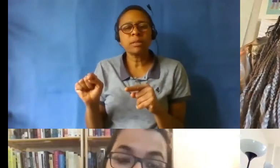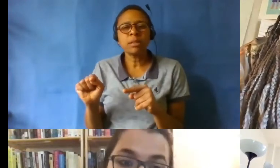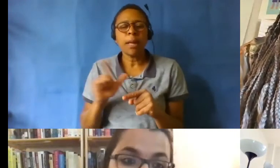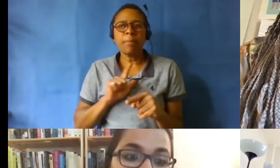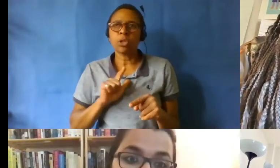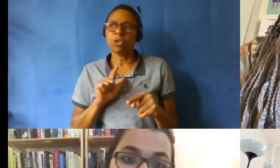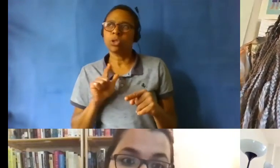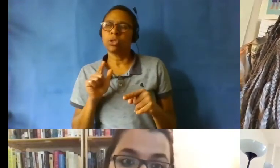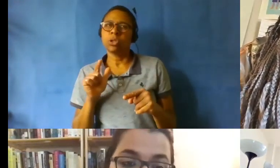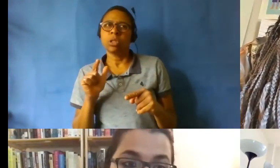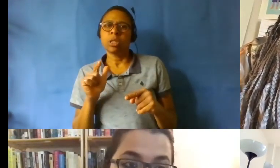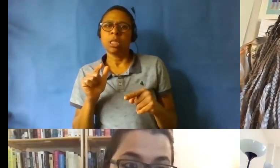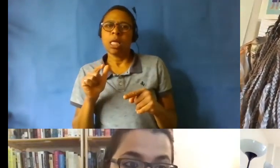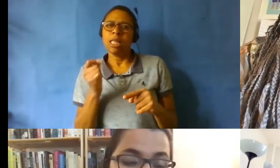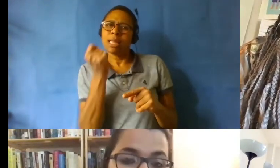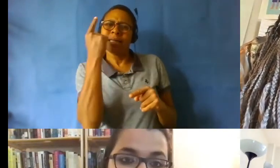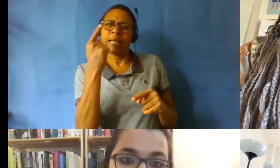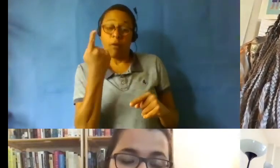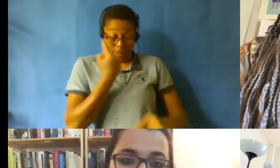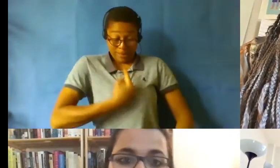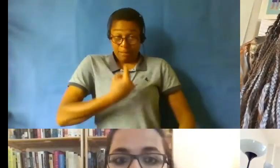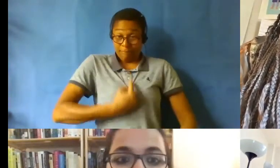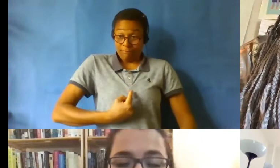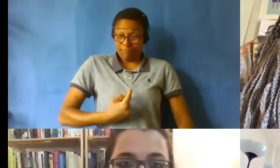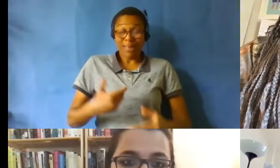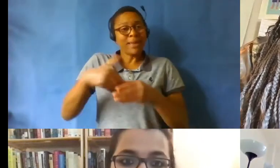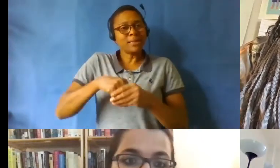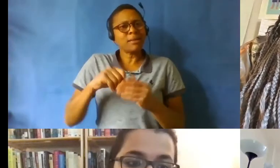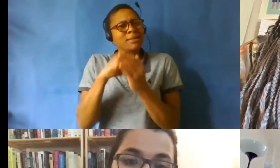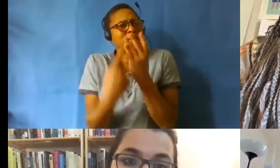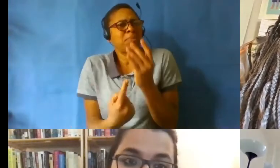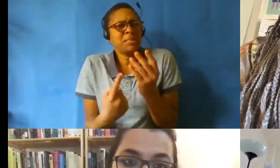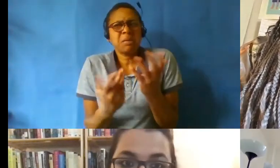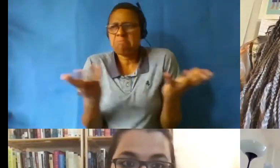within disability frameworks so who doesn't even have access to saying what